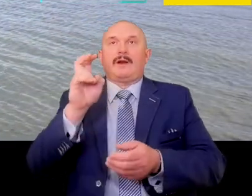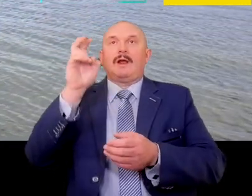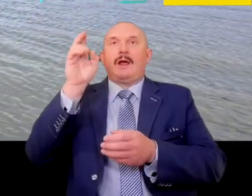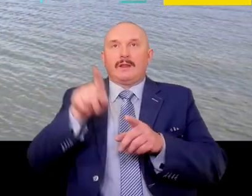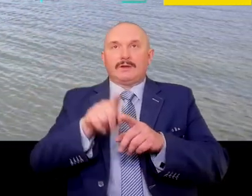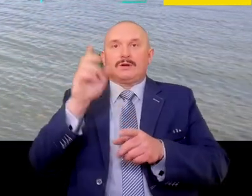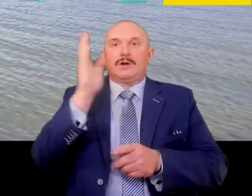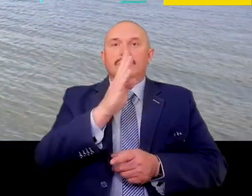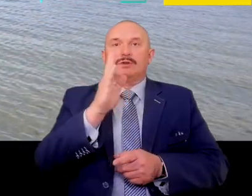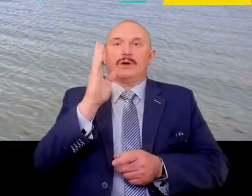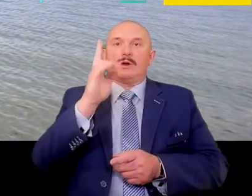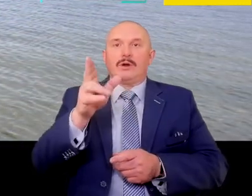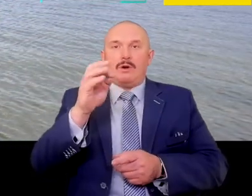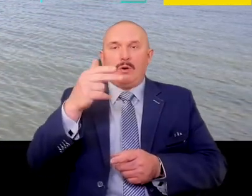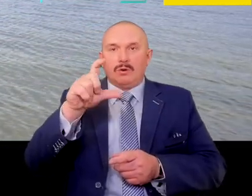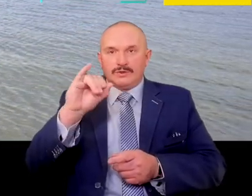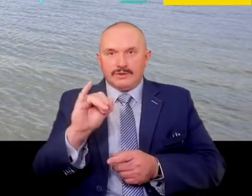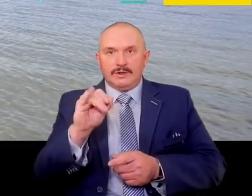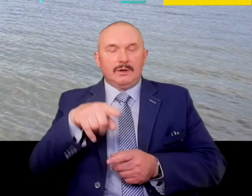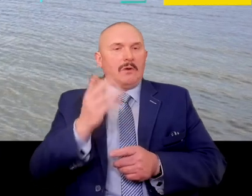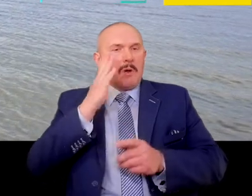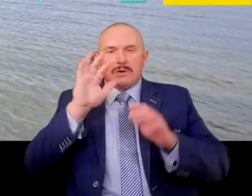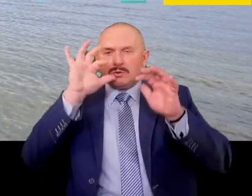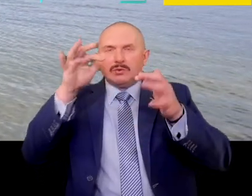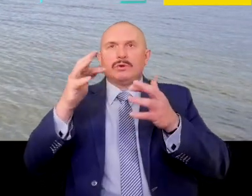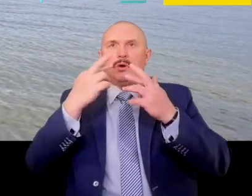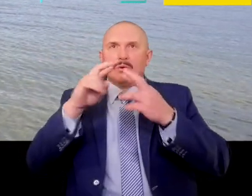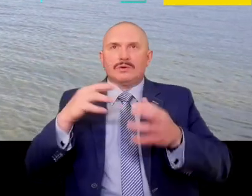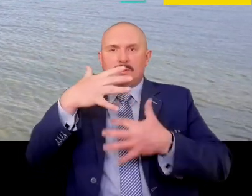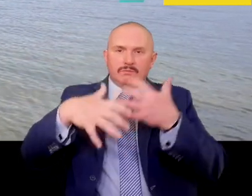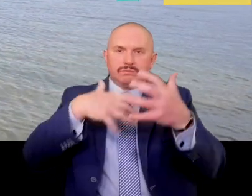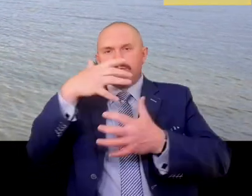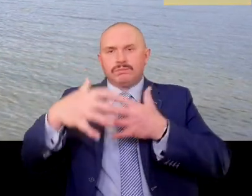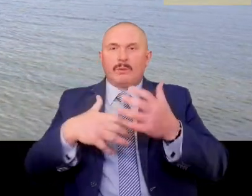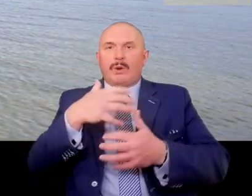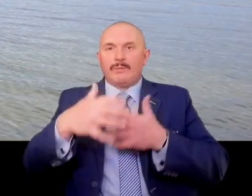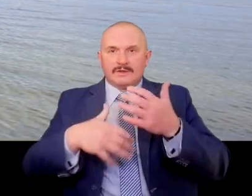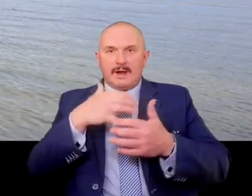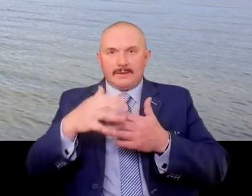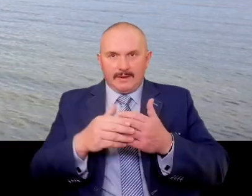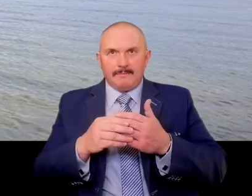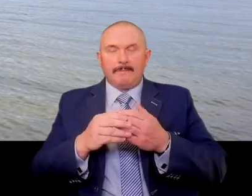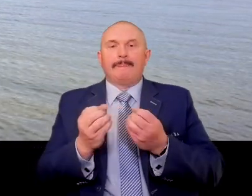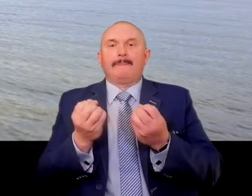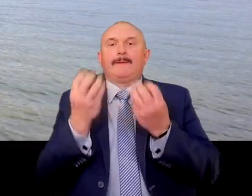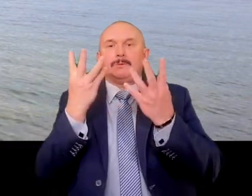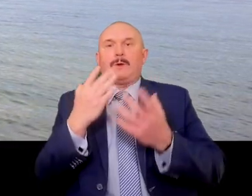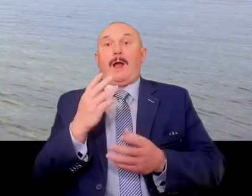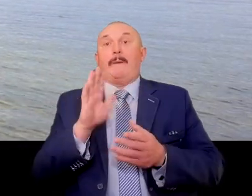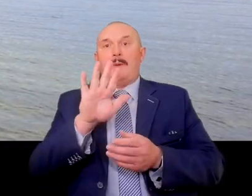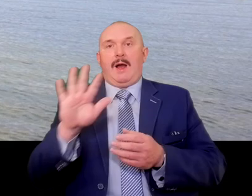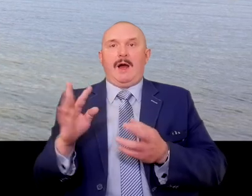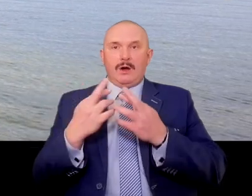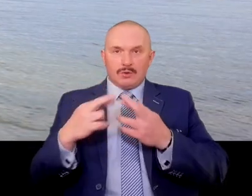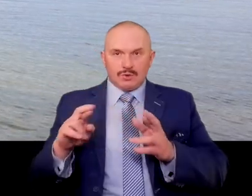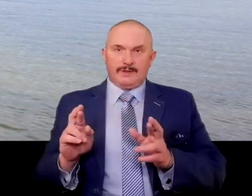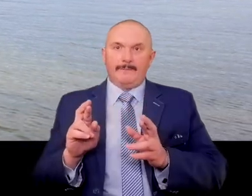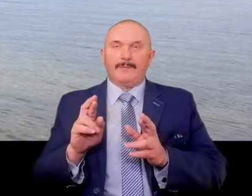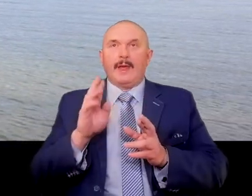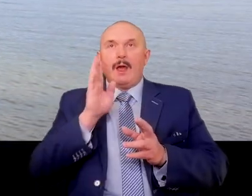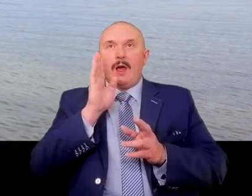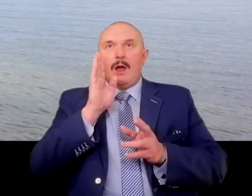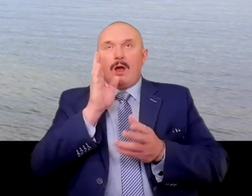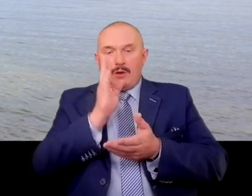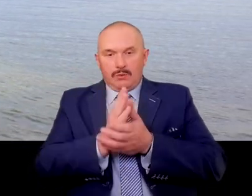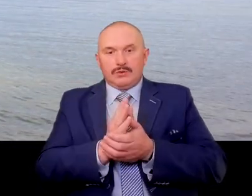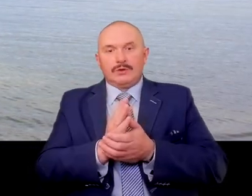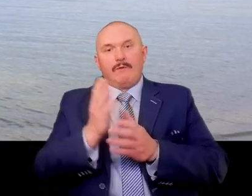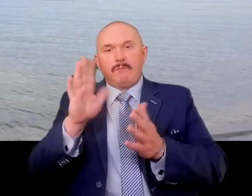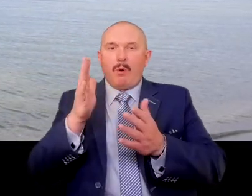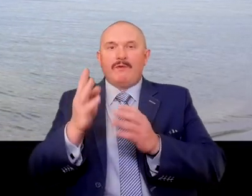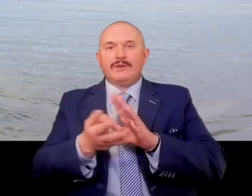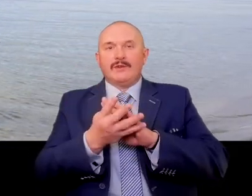In fact, the cultural melting pot began to unify only in the mid-nineteenth century.